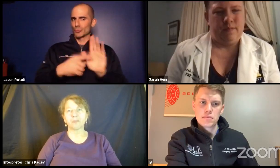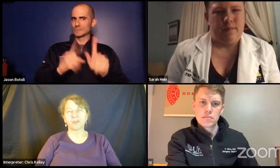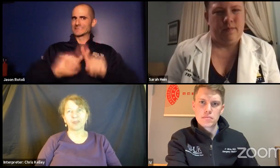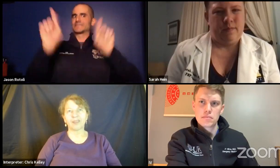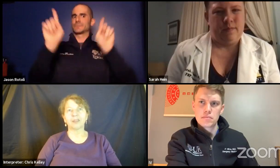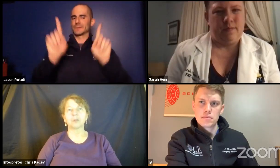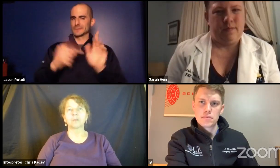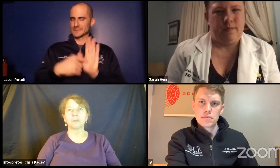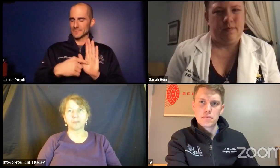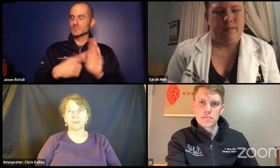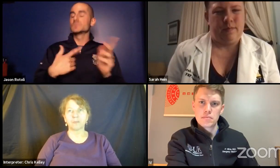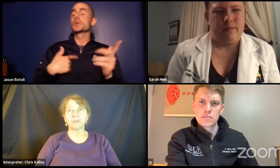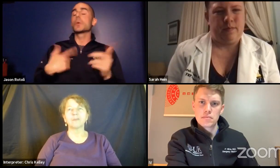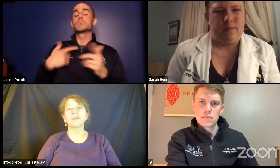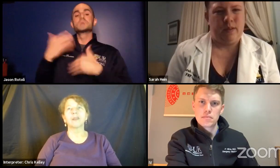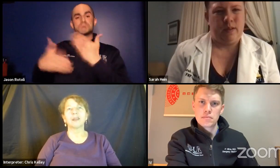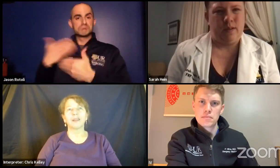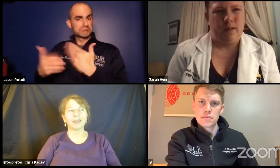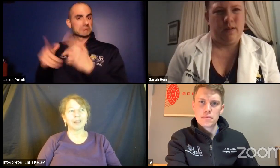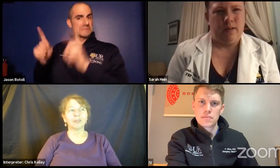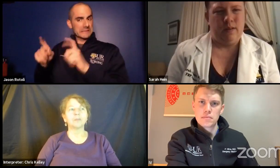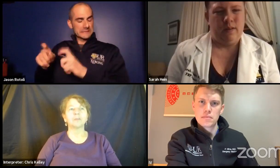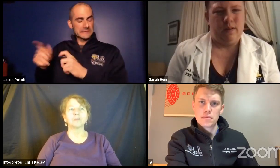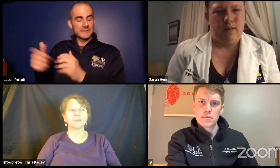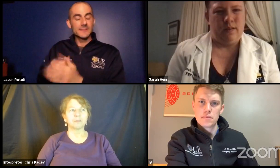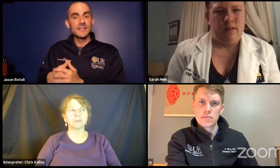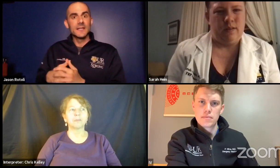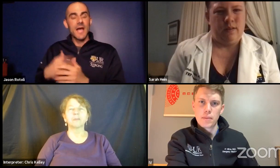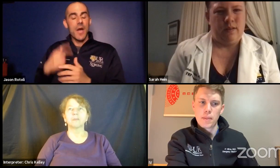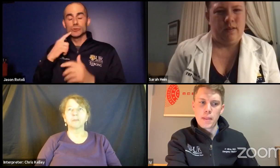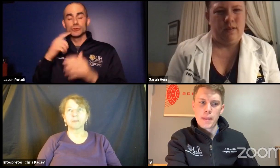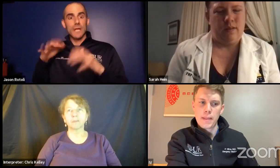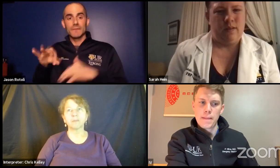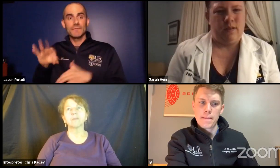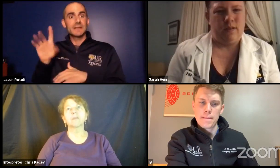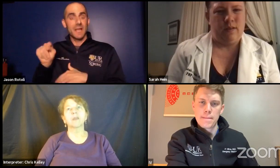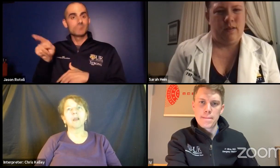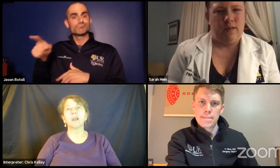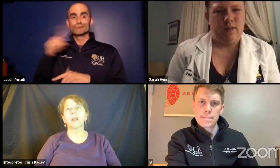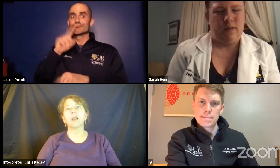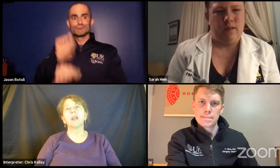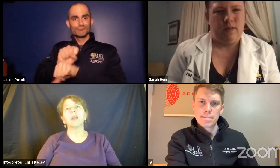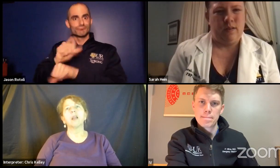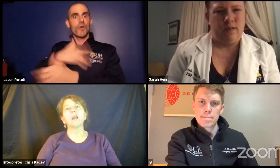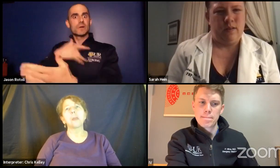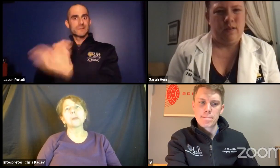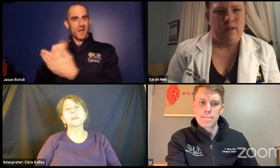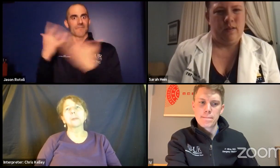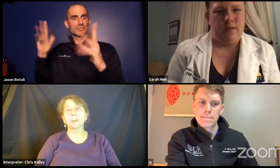before. I would just like to add to that. I do